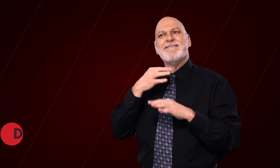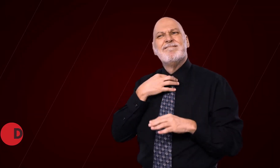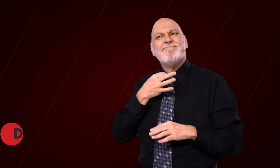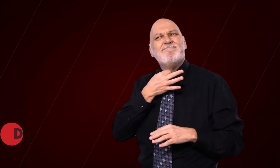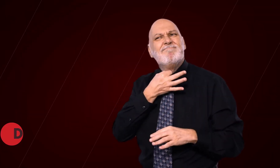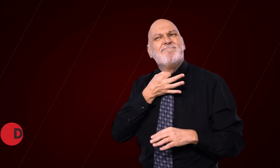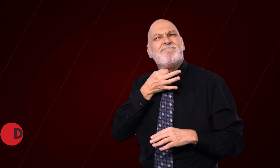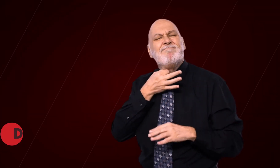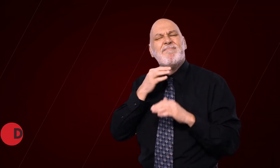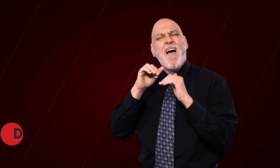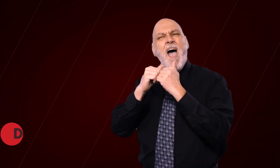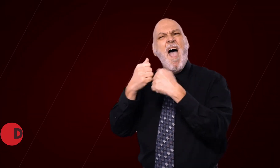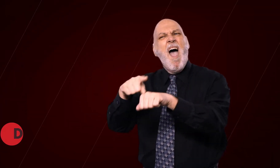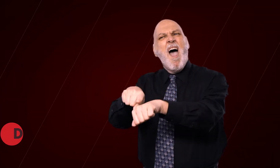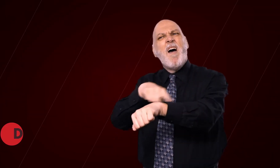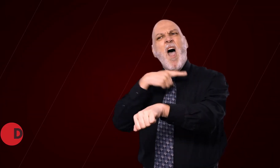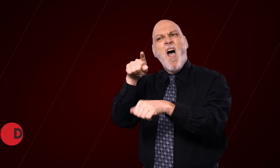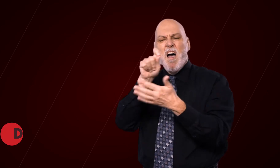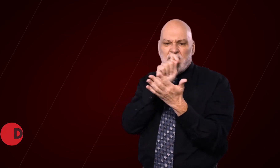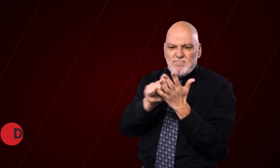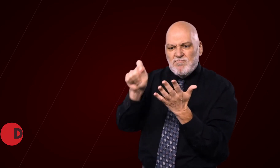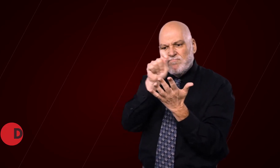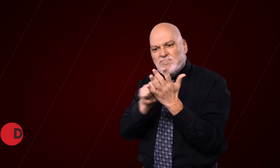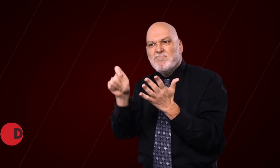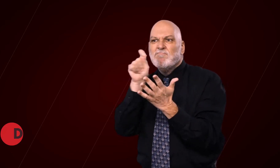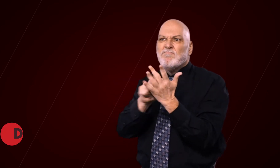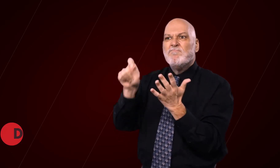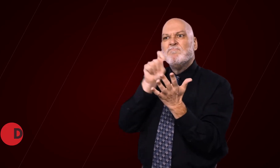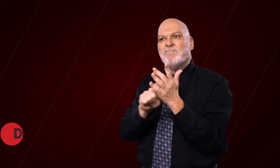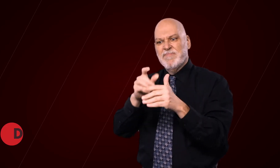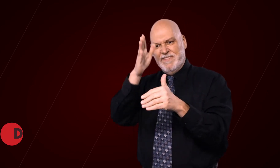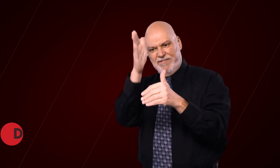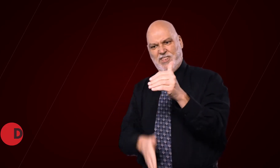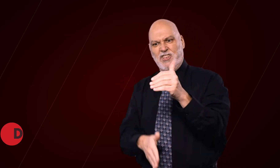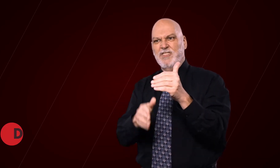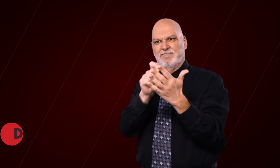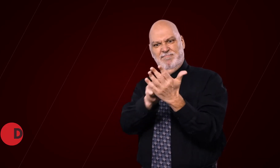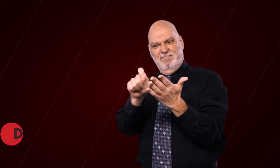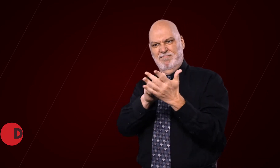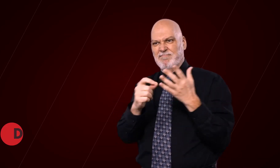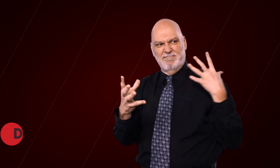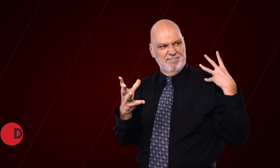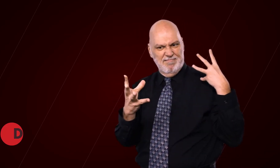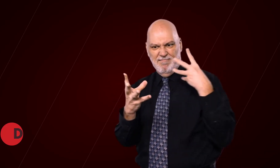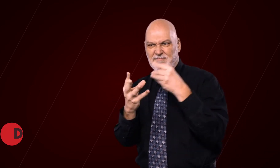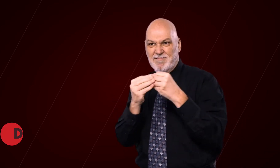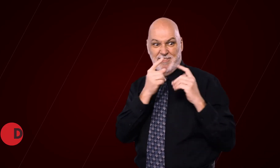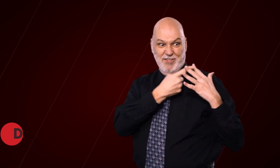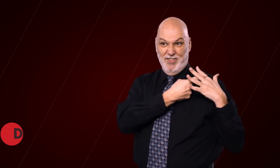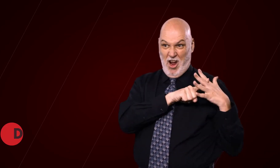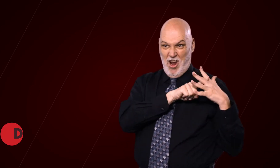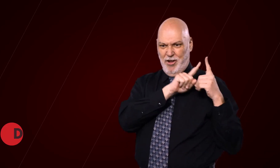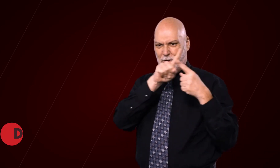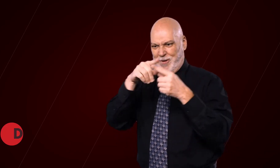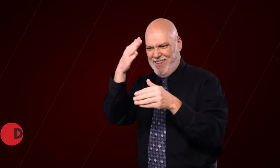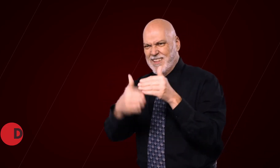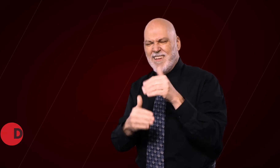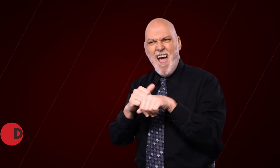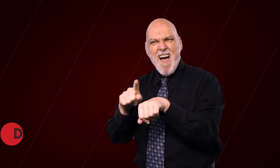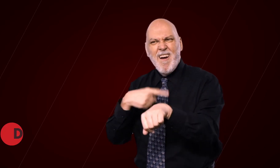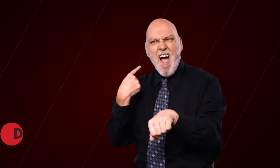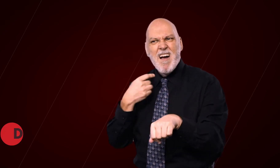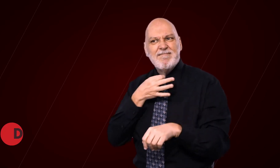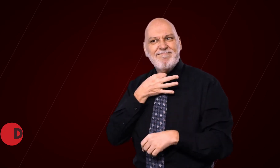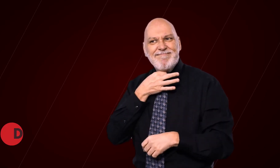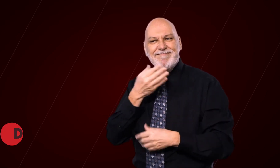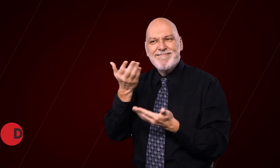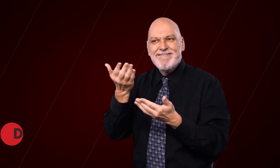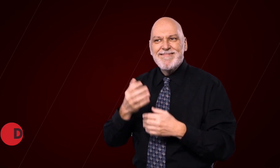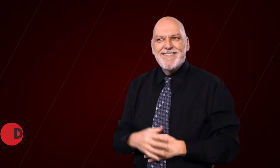[Anselmo]: How long did it take you to write your book?